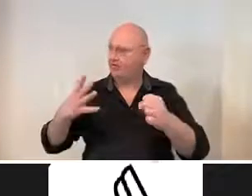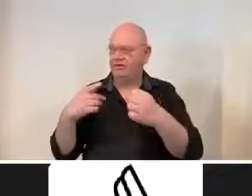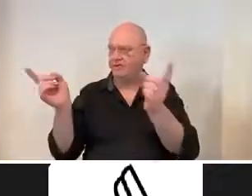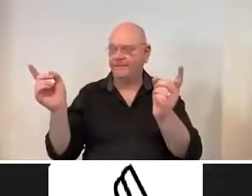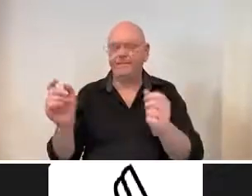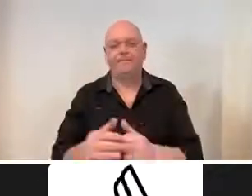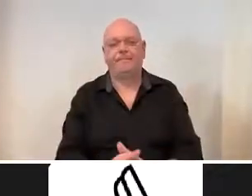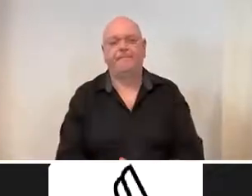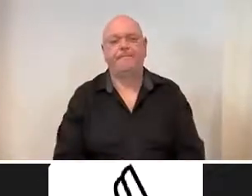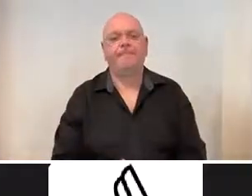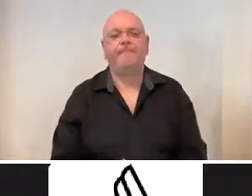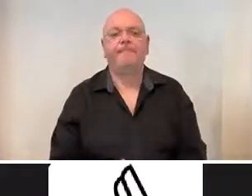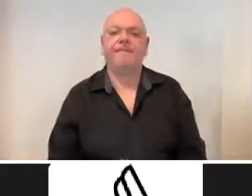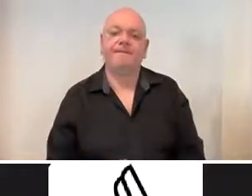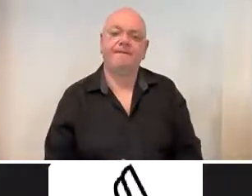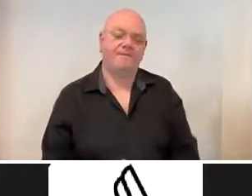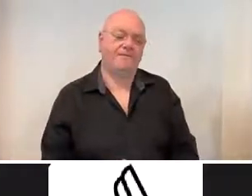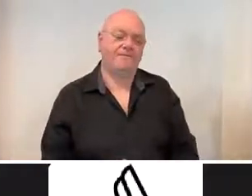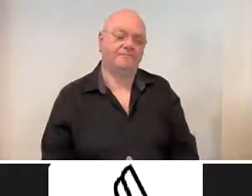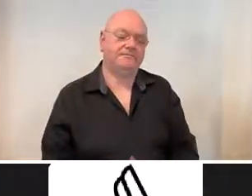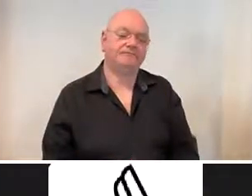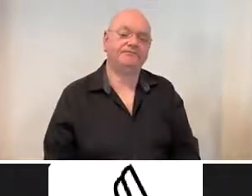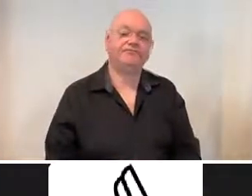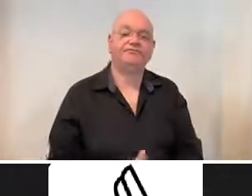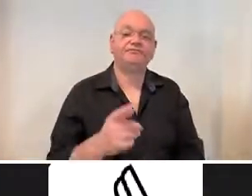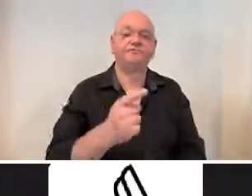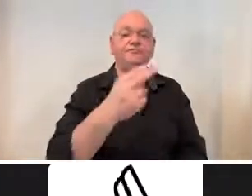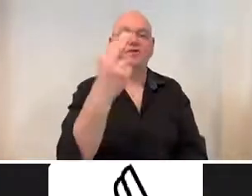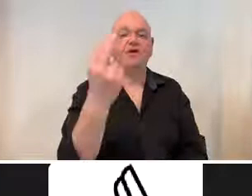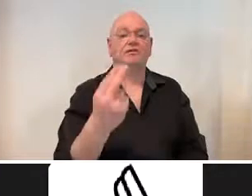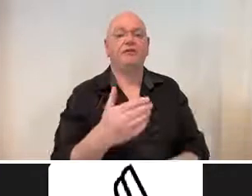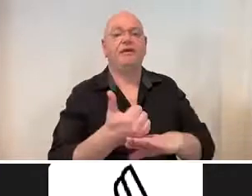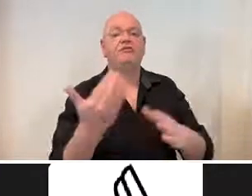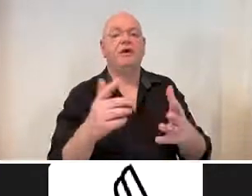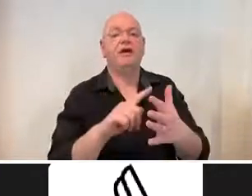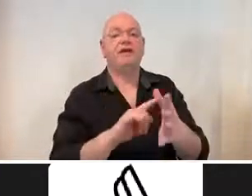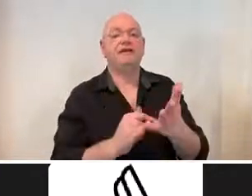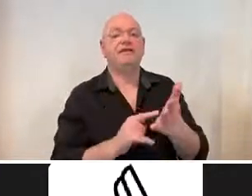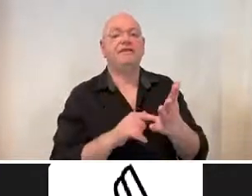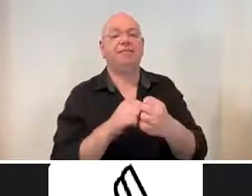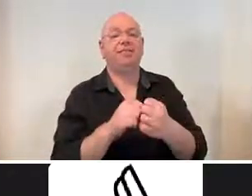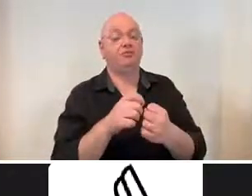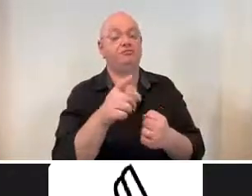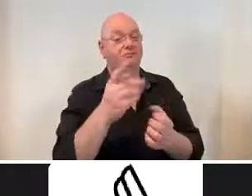We have had about 1,000 applications across the UK in all of these different terms, ability different areas